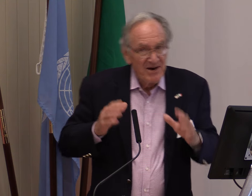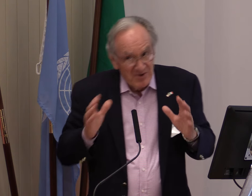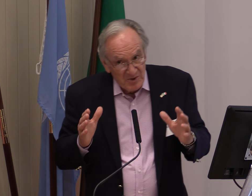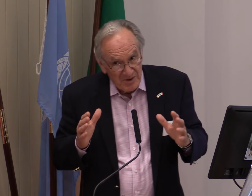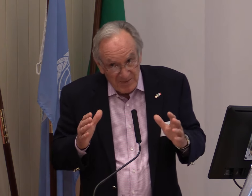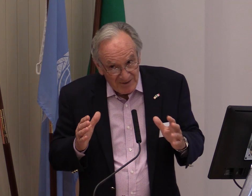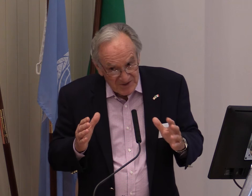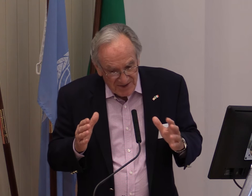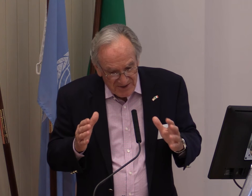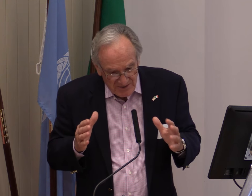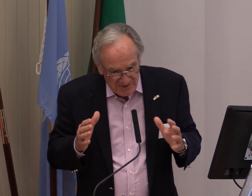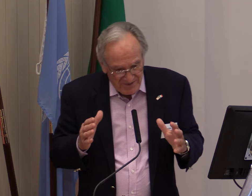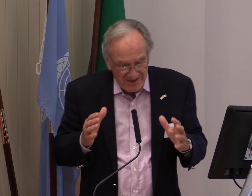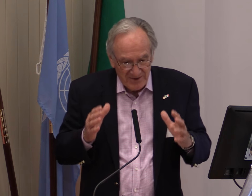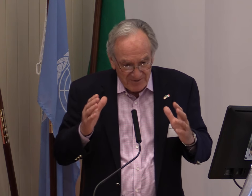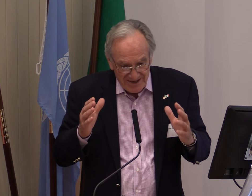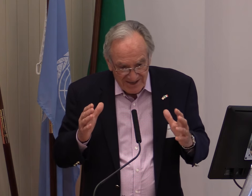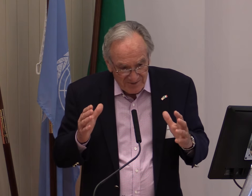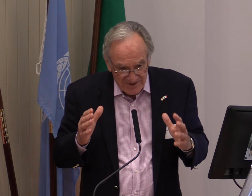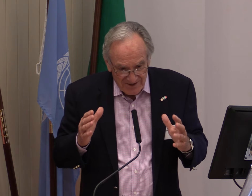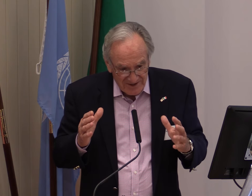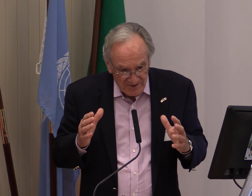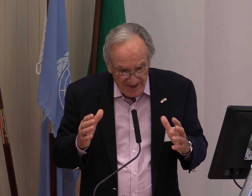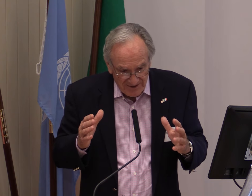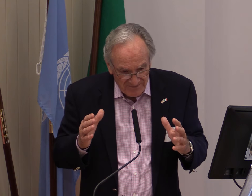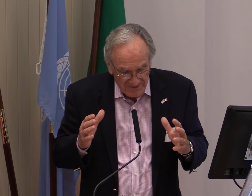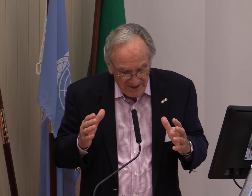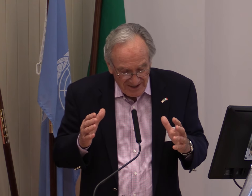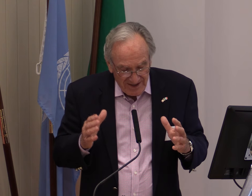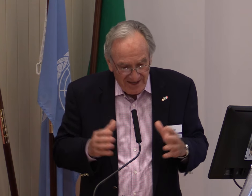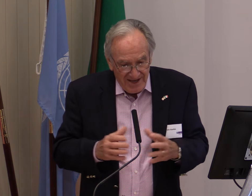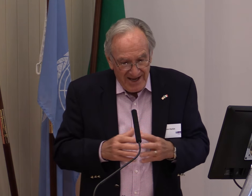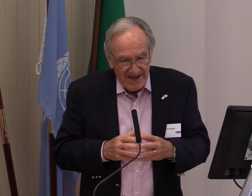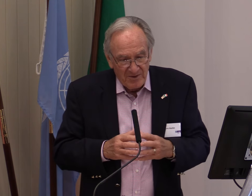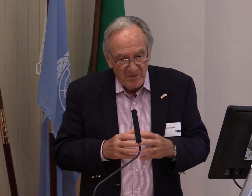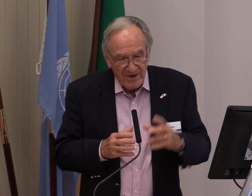You never knew what Bob was going to do. I thought my God what's he going to do now?